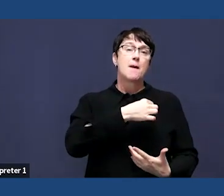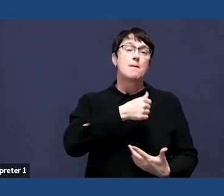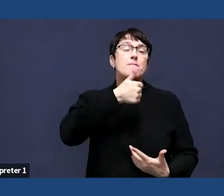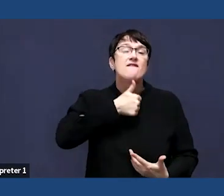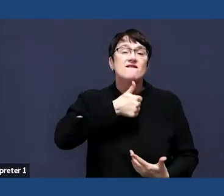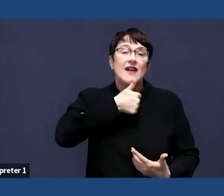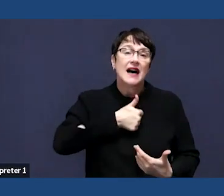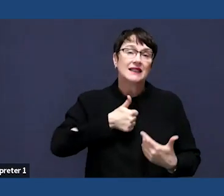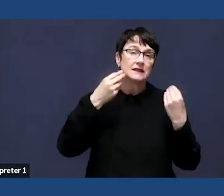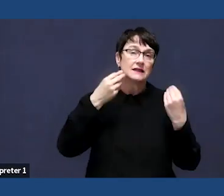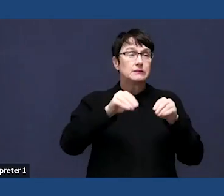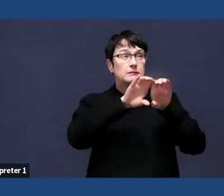ageing issues comprehensive.